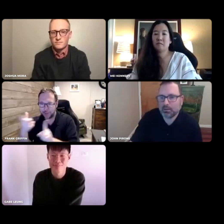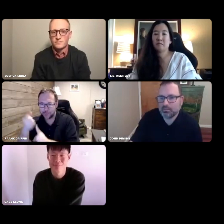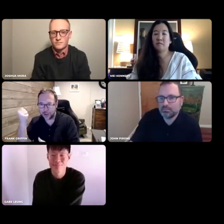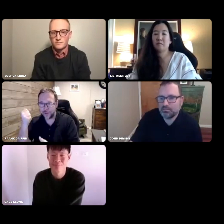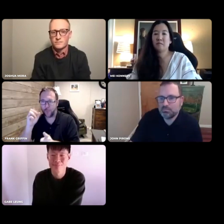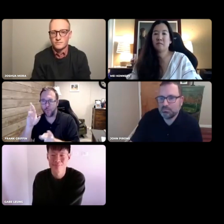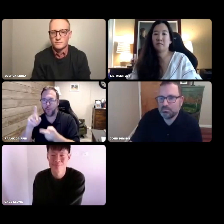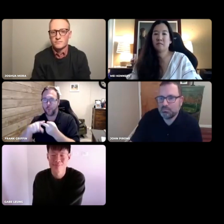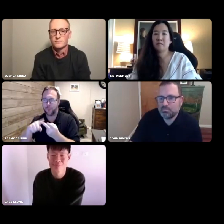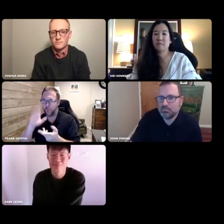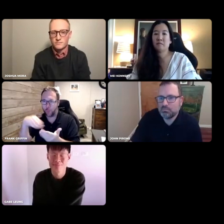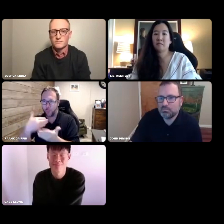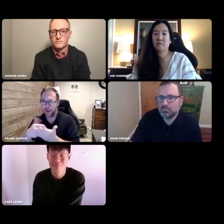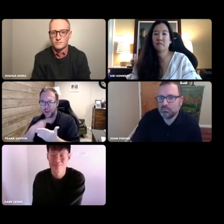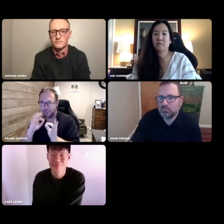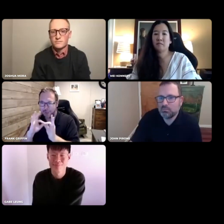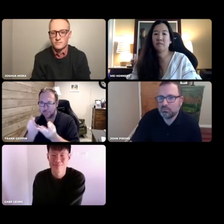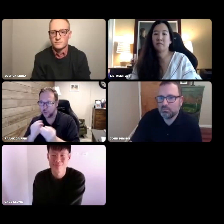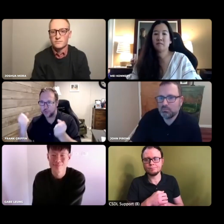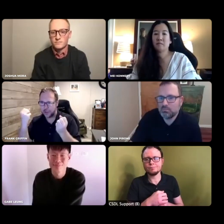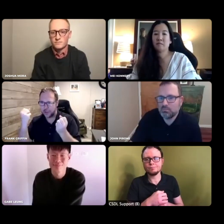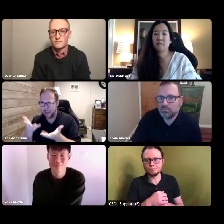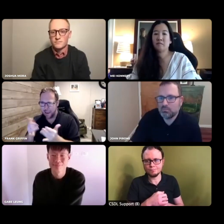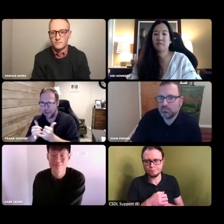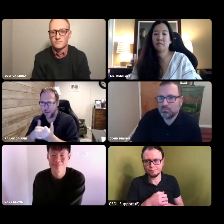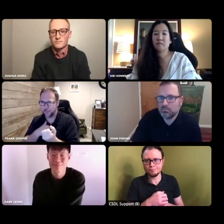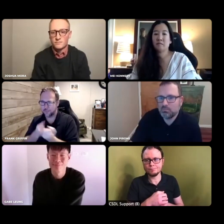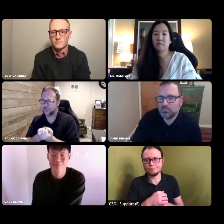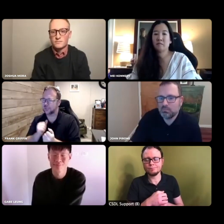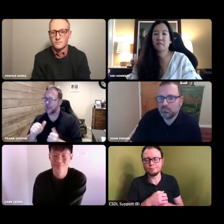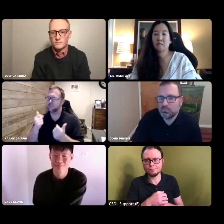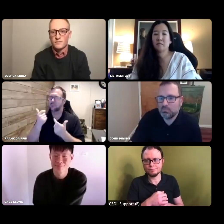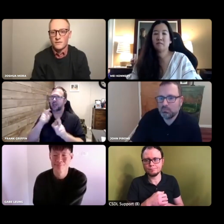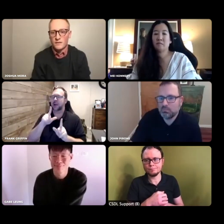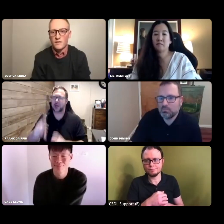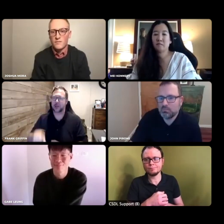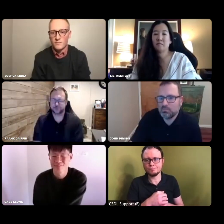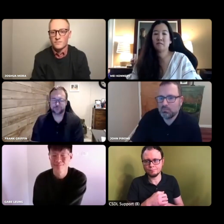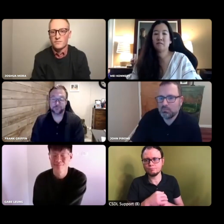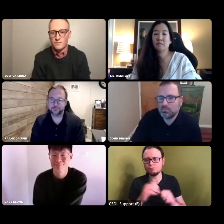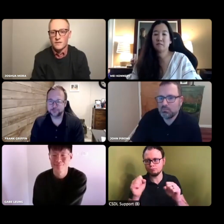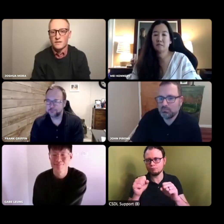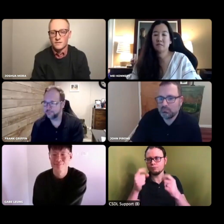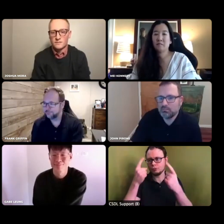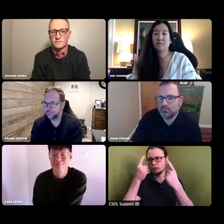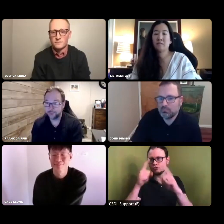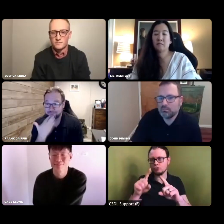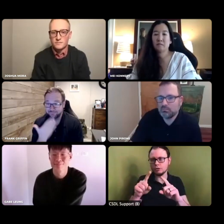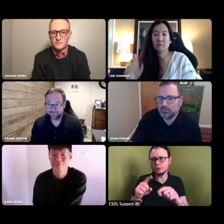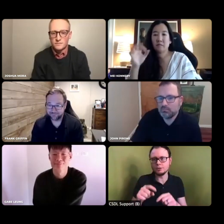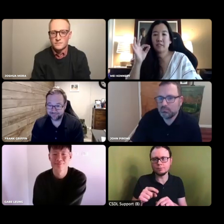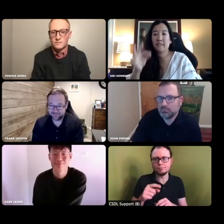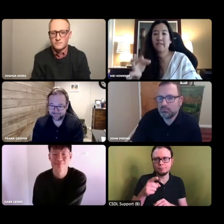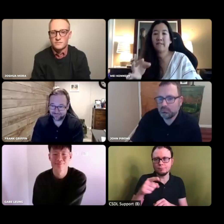Maybe they're from an all-hearing family, etc.